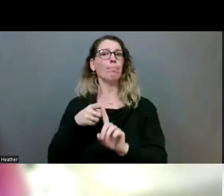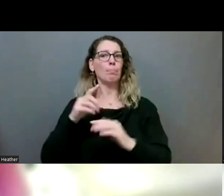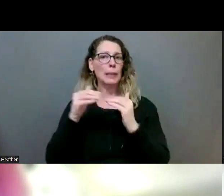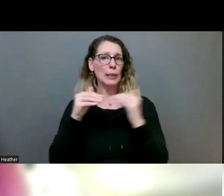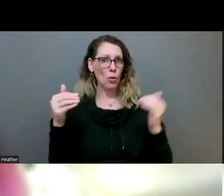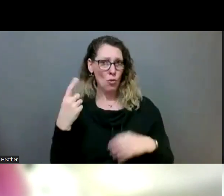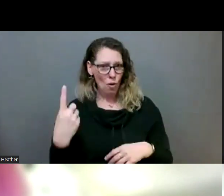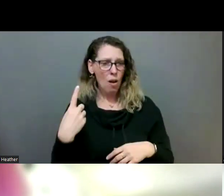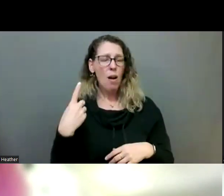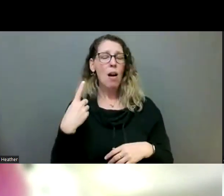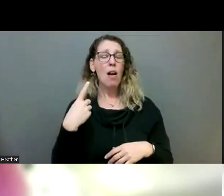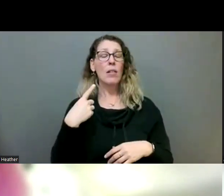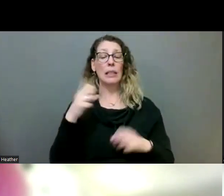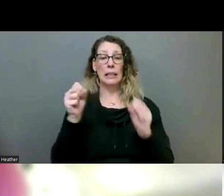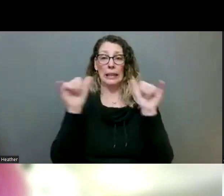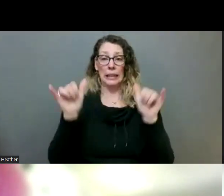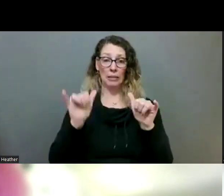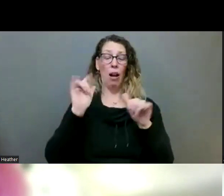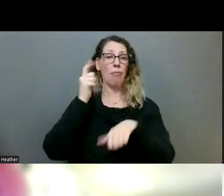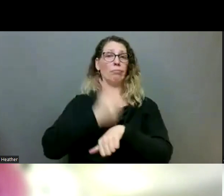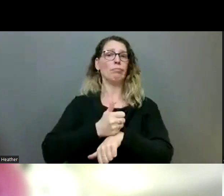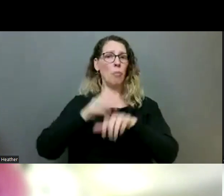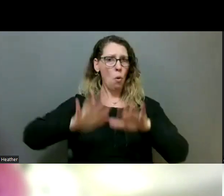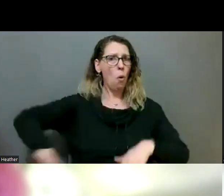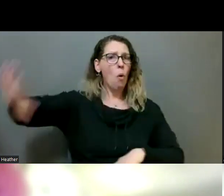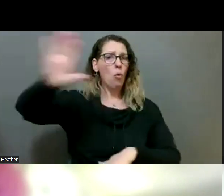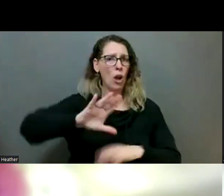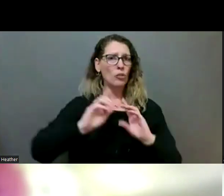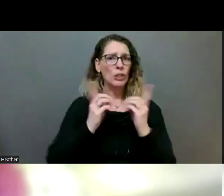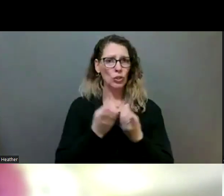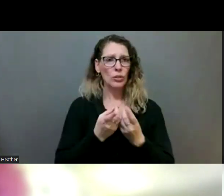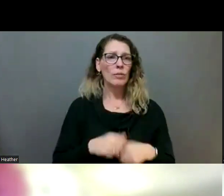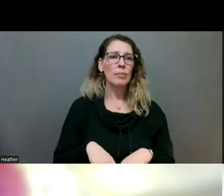that those systems were in place across the district. I think just a chime into that